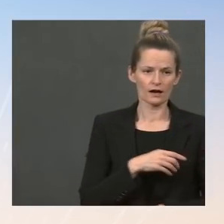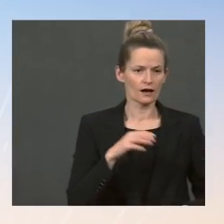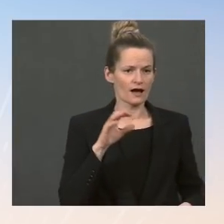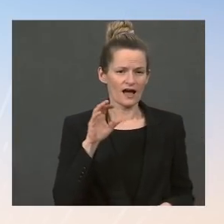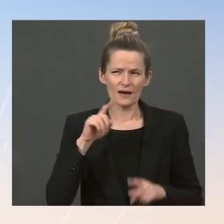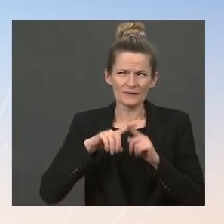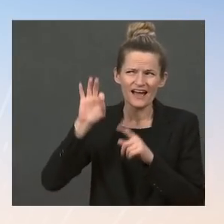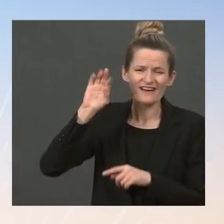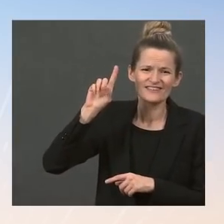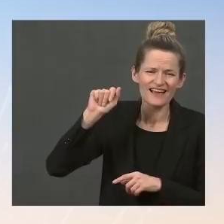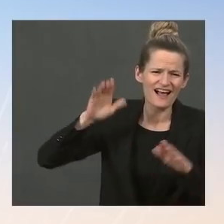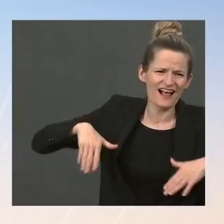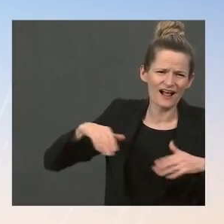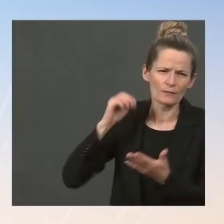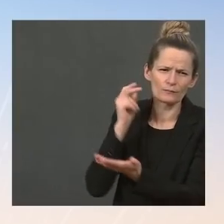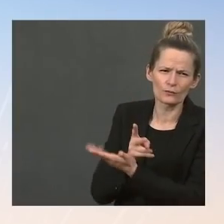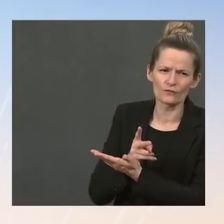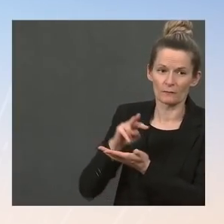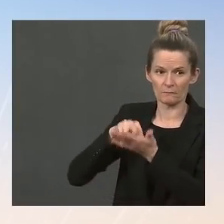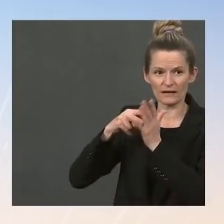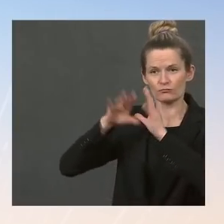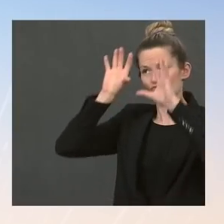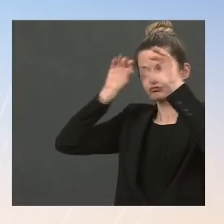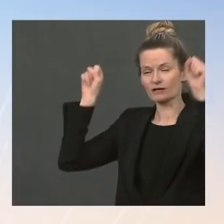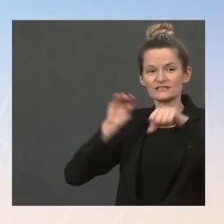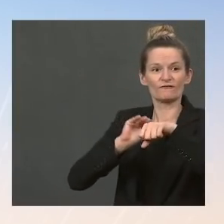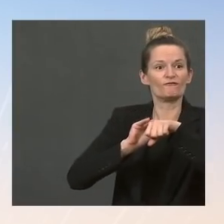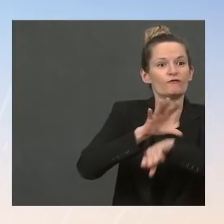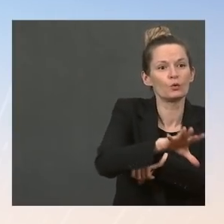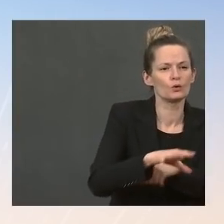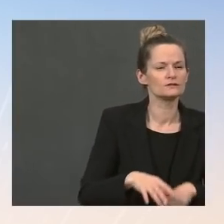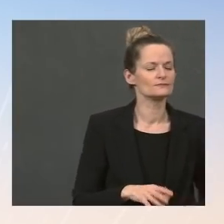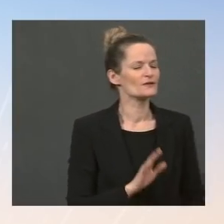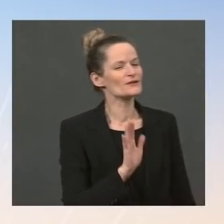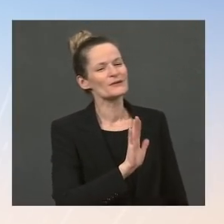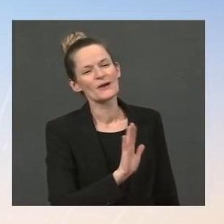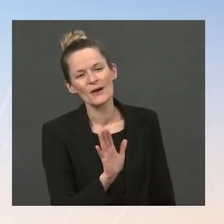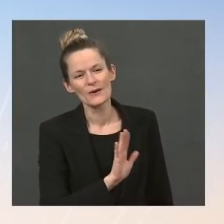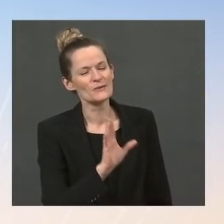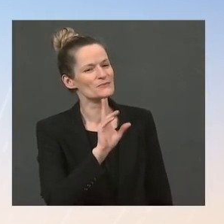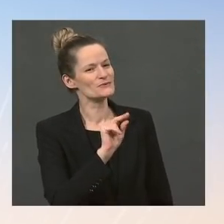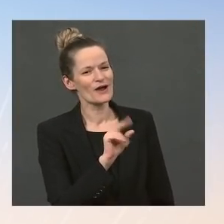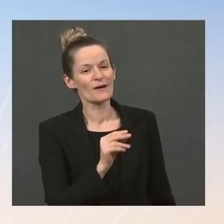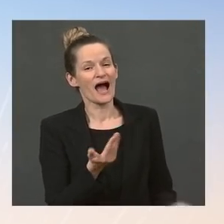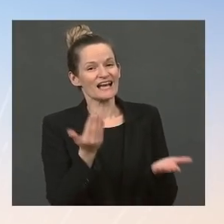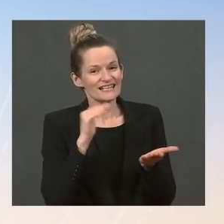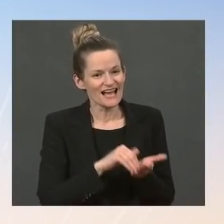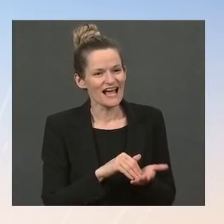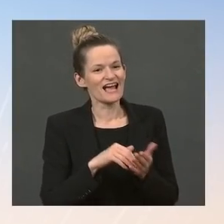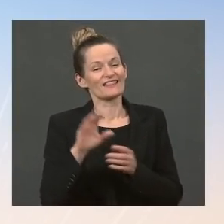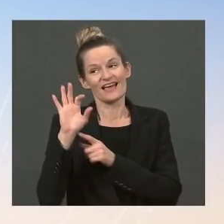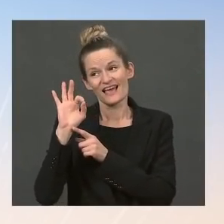Ms. Psaki: No. Again, it's the acting FDA head and eight of our health and medical experts from agencies --